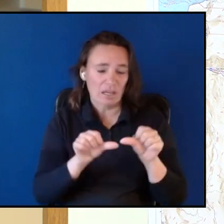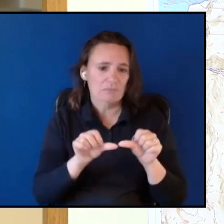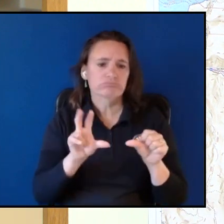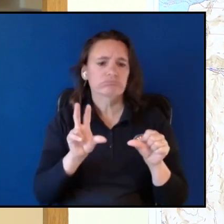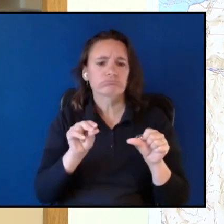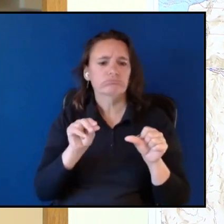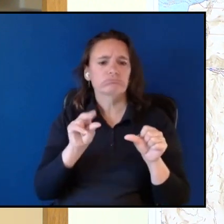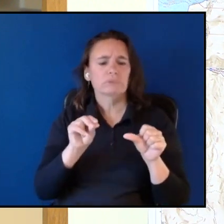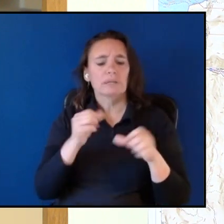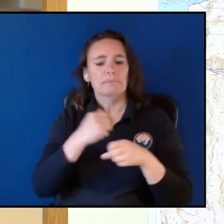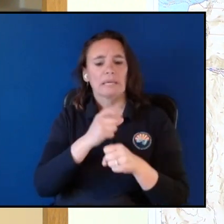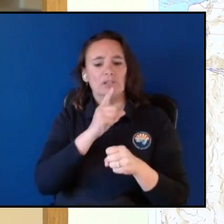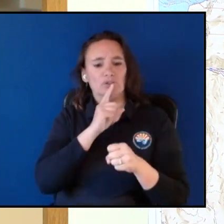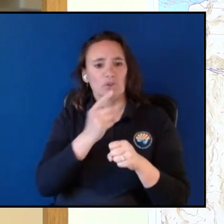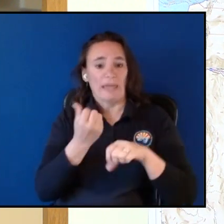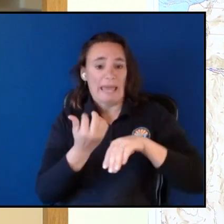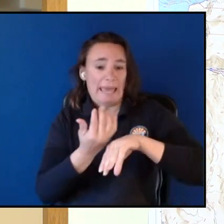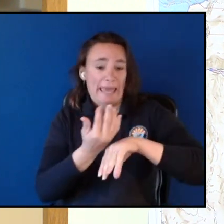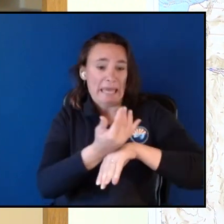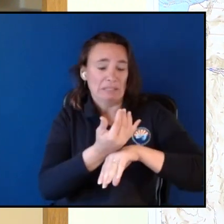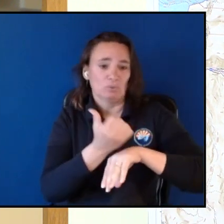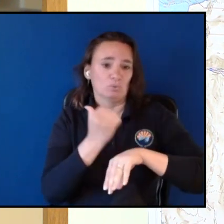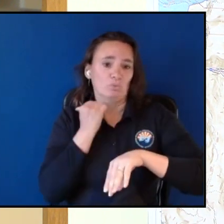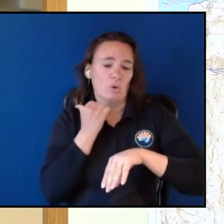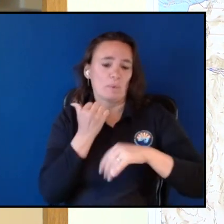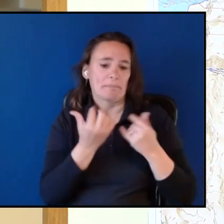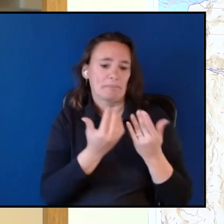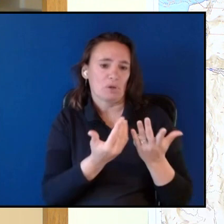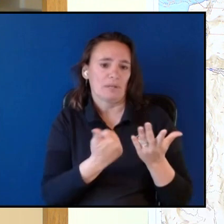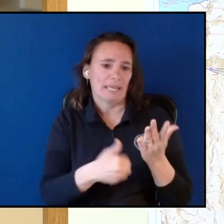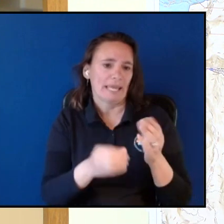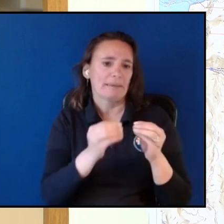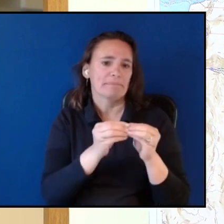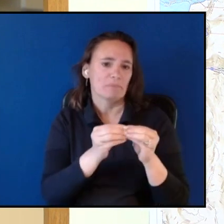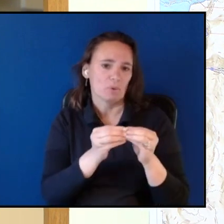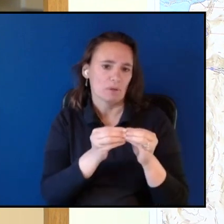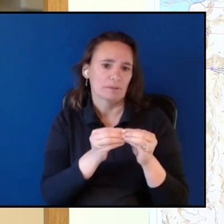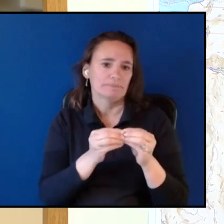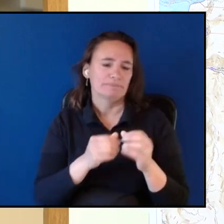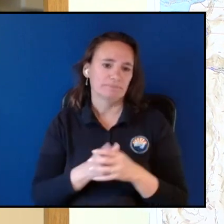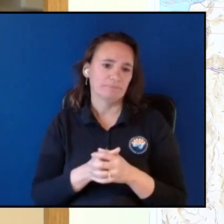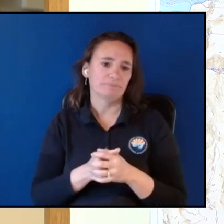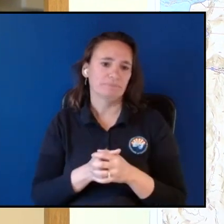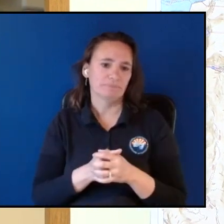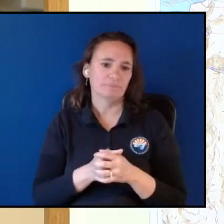not going to burn anymore and that it's out.